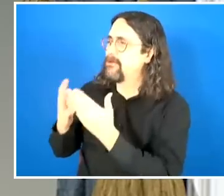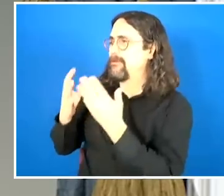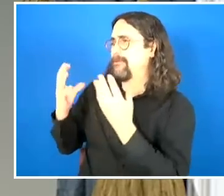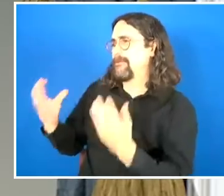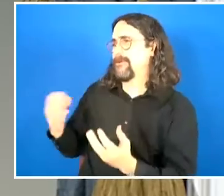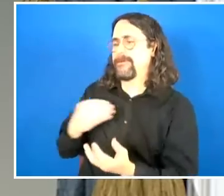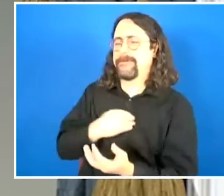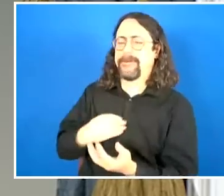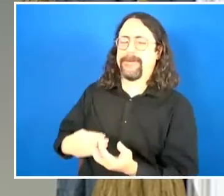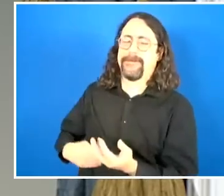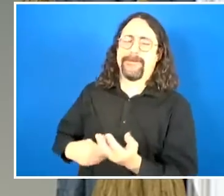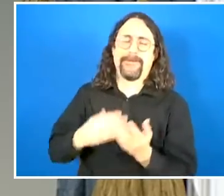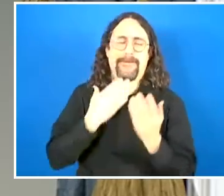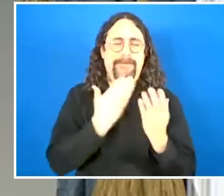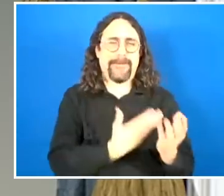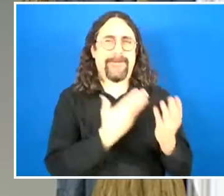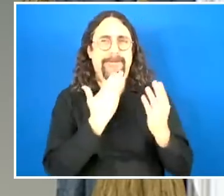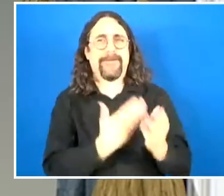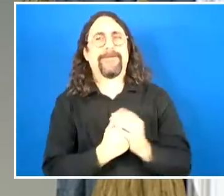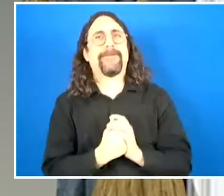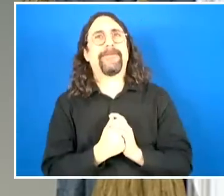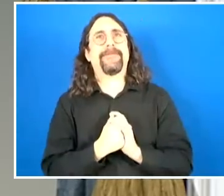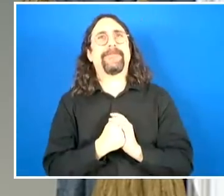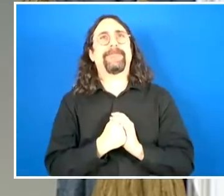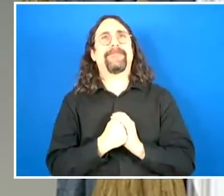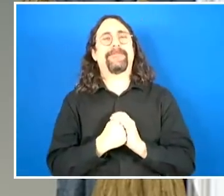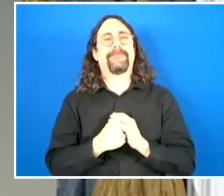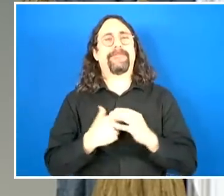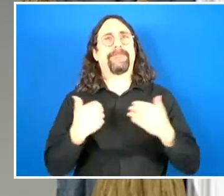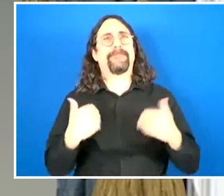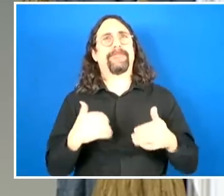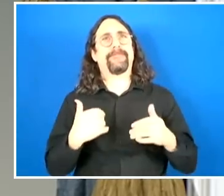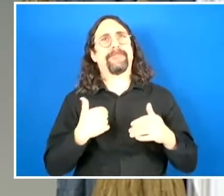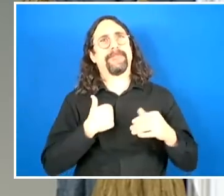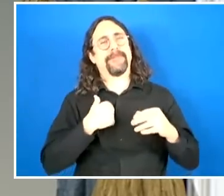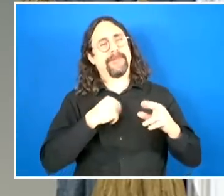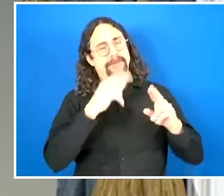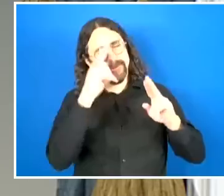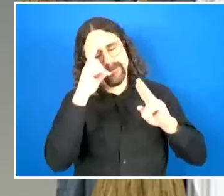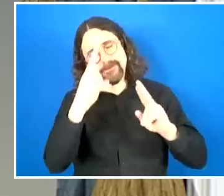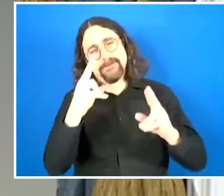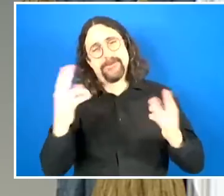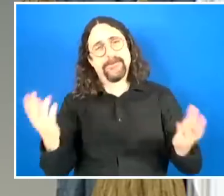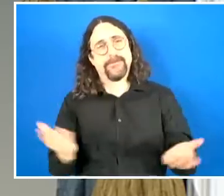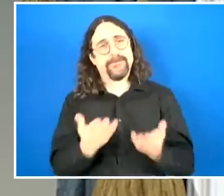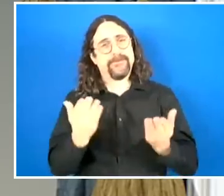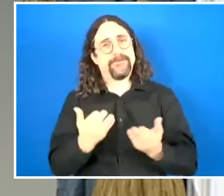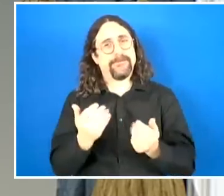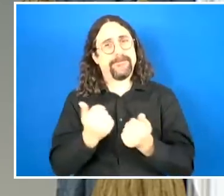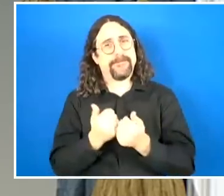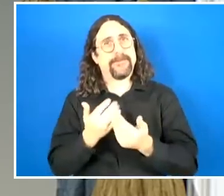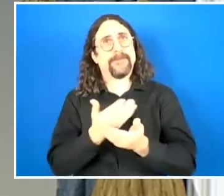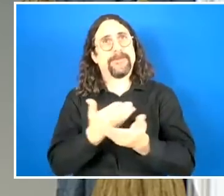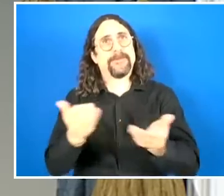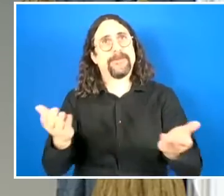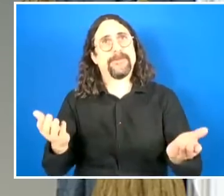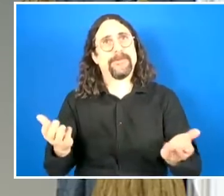MUCH. I AM HUMBLED TO BE HERE AND HONORED TO BE HERE AND I WANT TO ECHO EVERYTHING THAT YOU'VE SAID ABOUT O URST UDENTS, ABOUT OUR